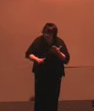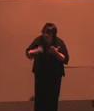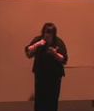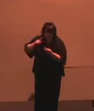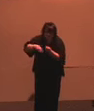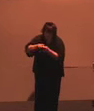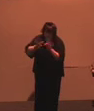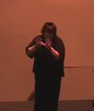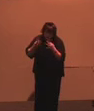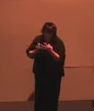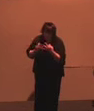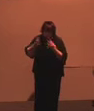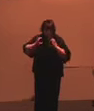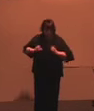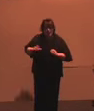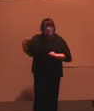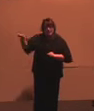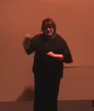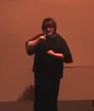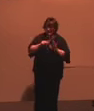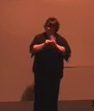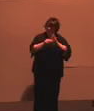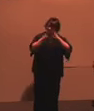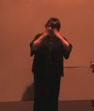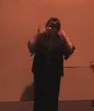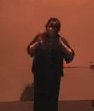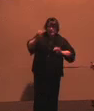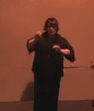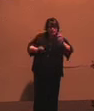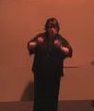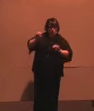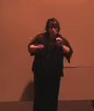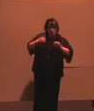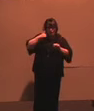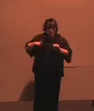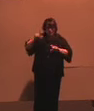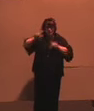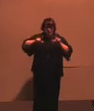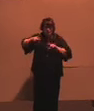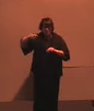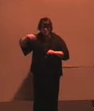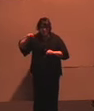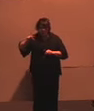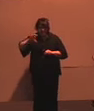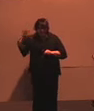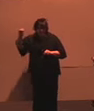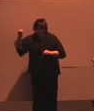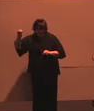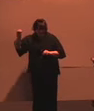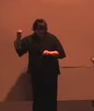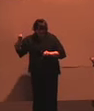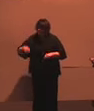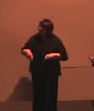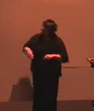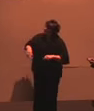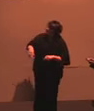or specific client, but this is more experimental model house. And yeah, Toyo Ito.